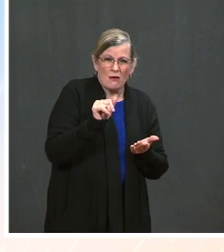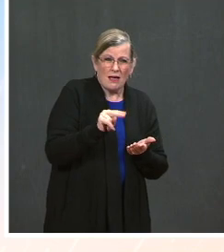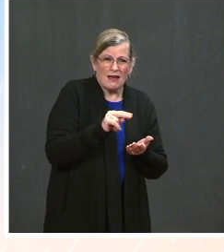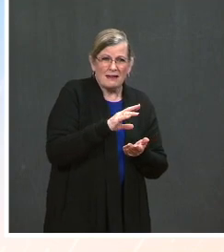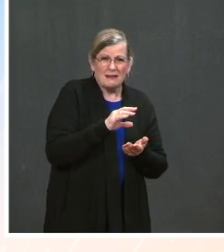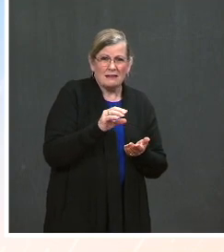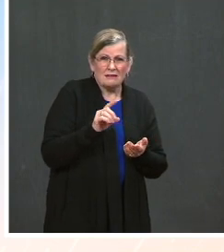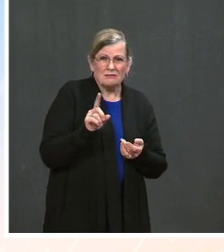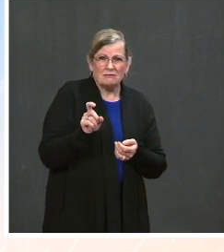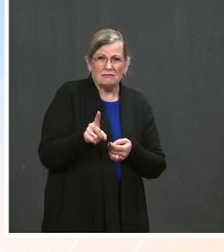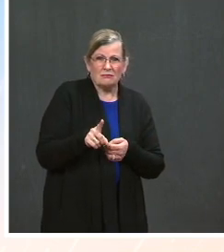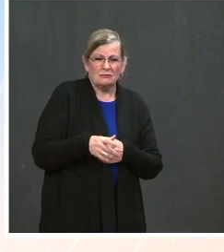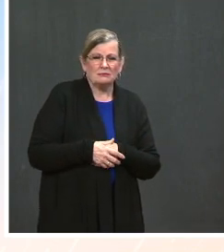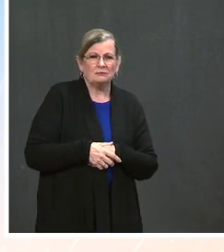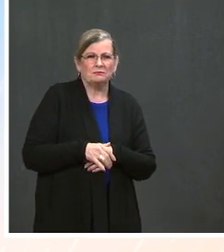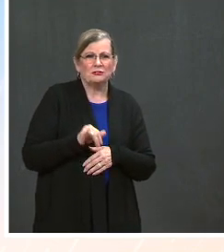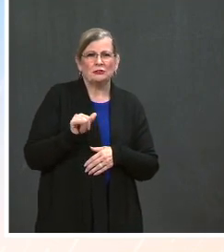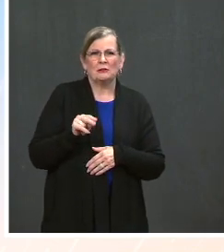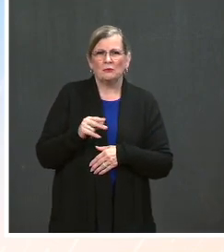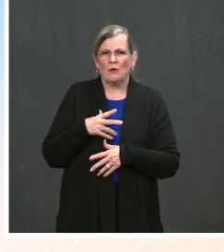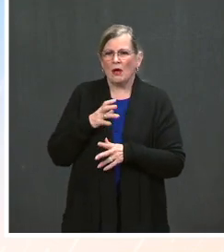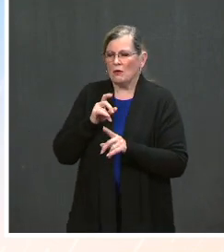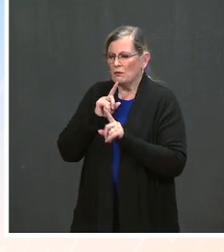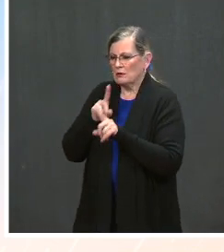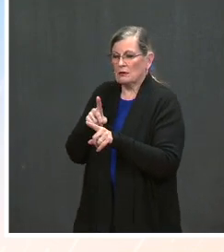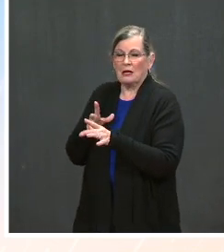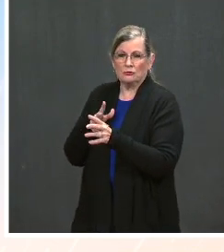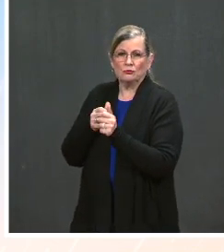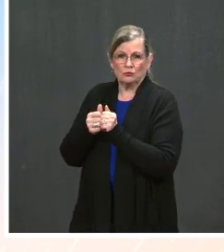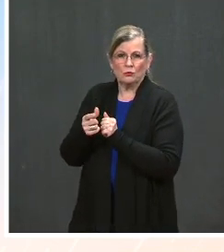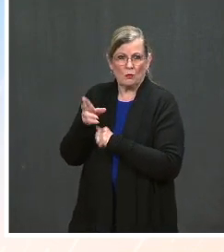let me catch you up. We've agreed to participate in talks with our European,